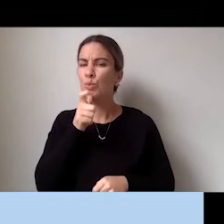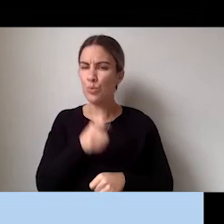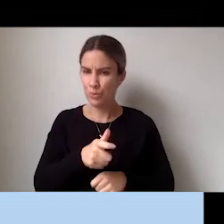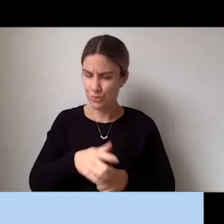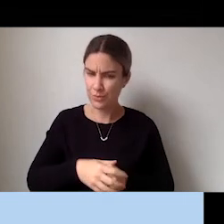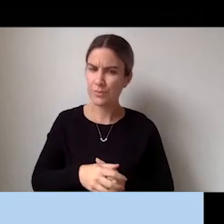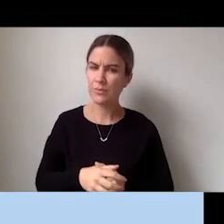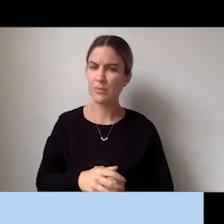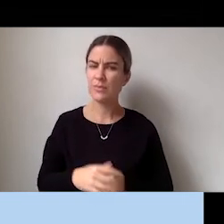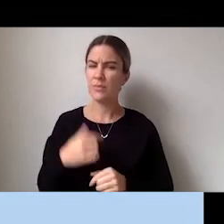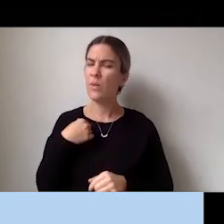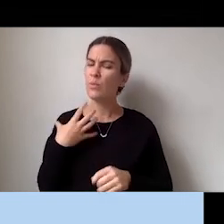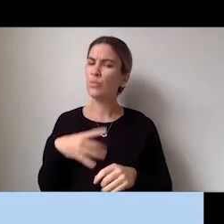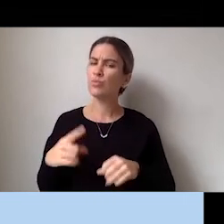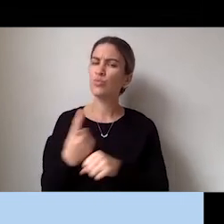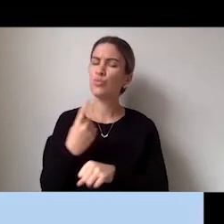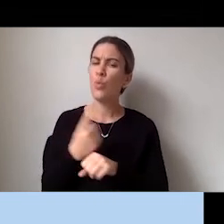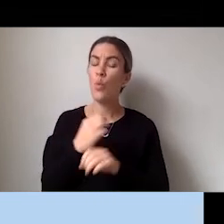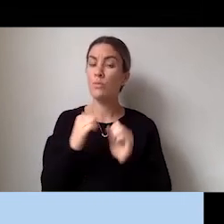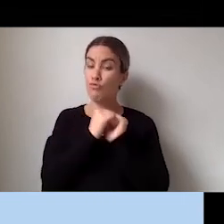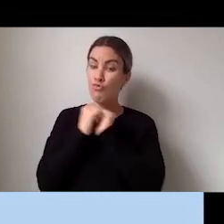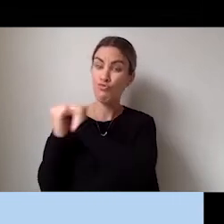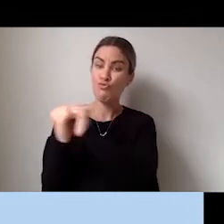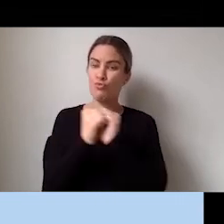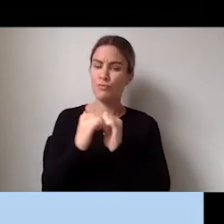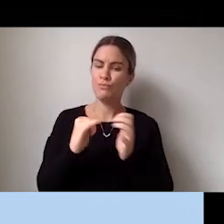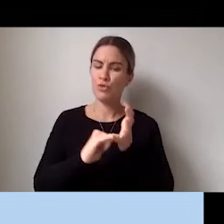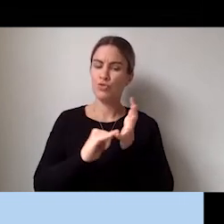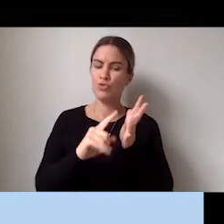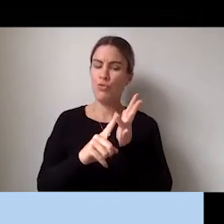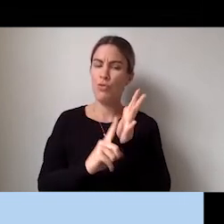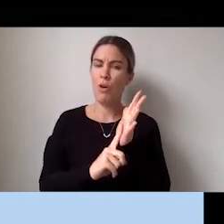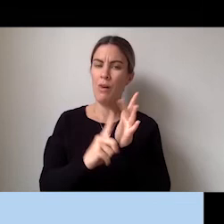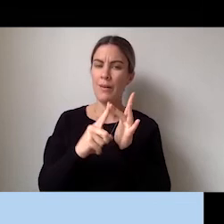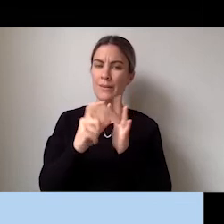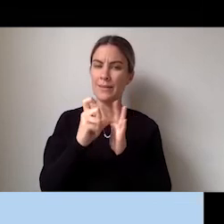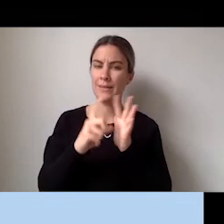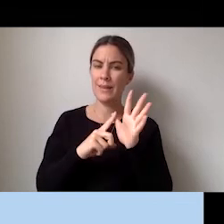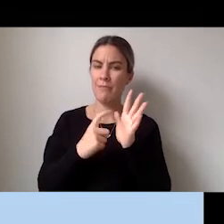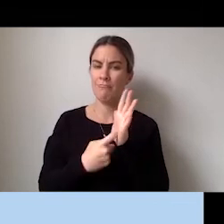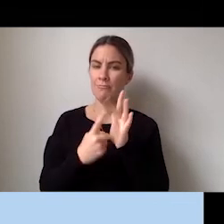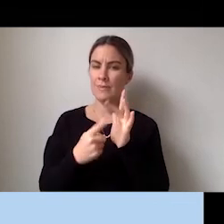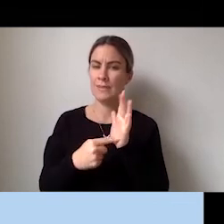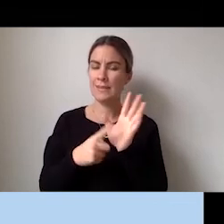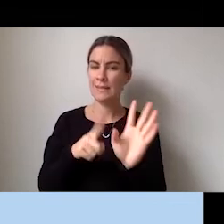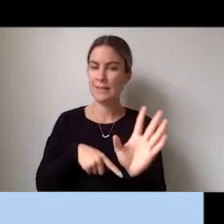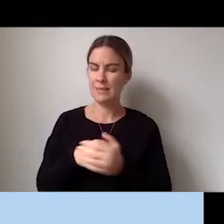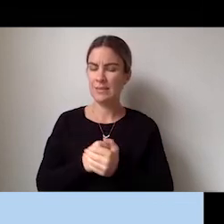idea of solidarity, particularly - I have shared resources about this later in the presentation.